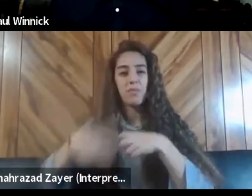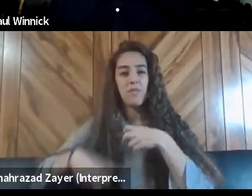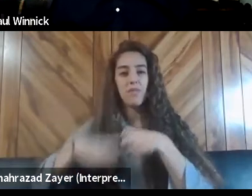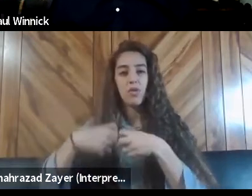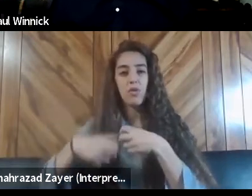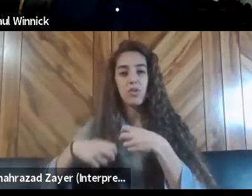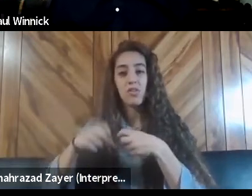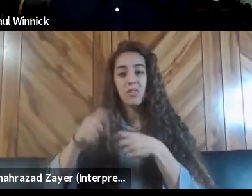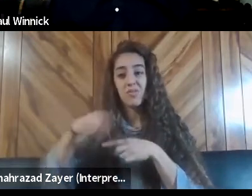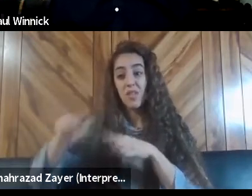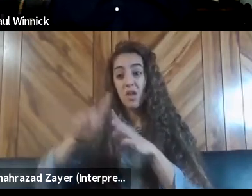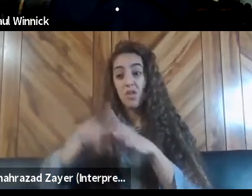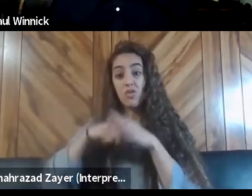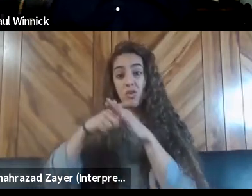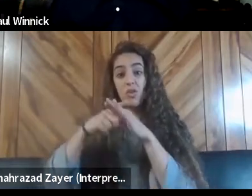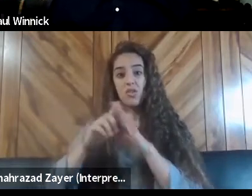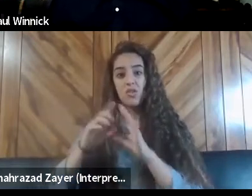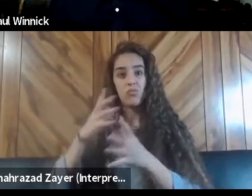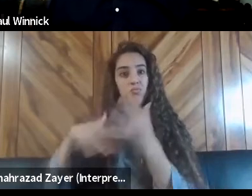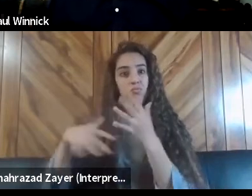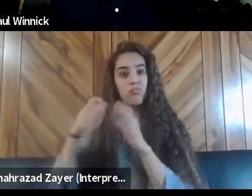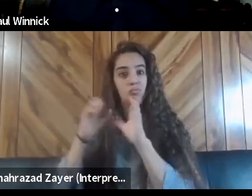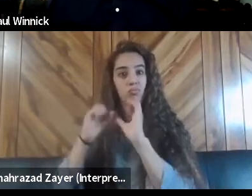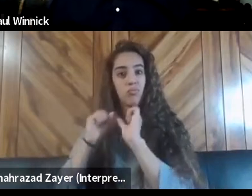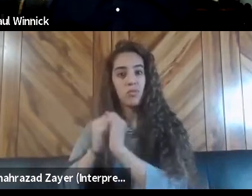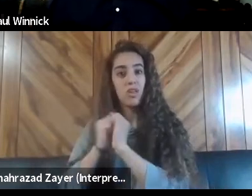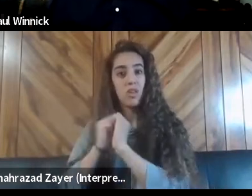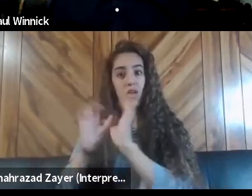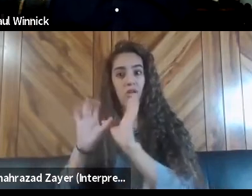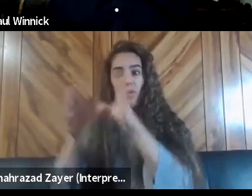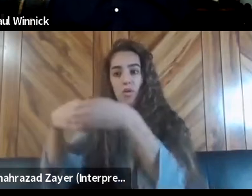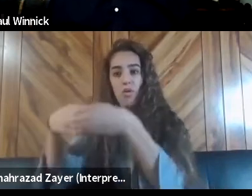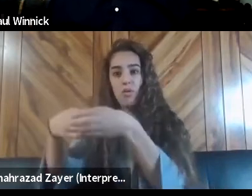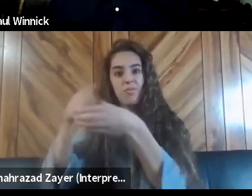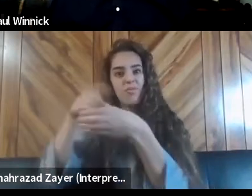together, he met his, he met people like him who and they